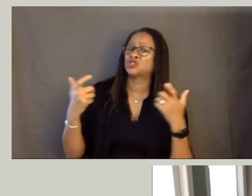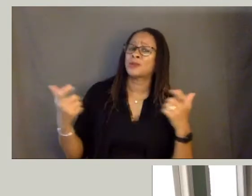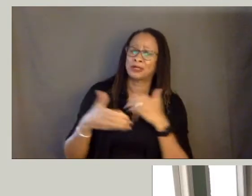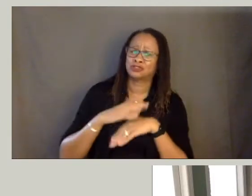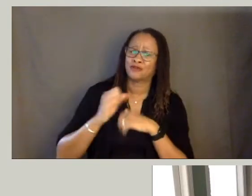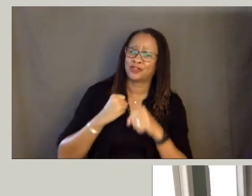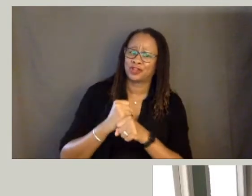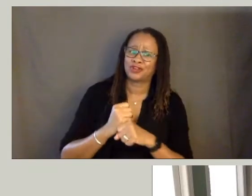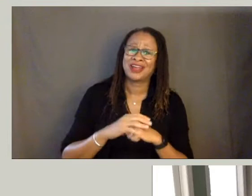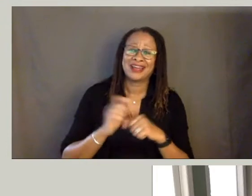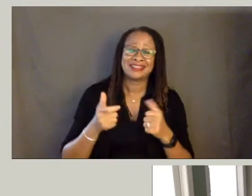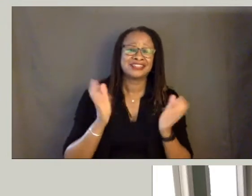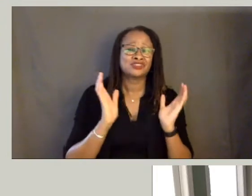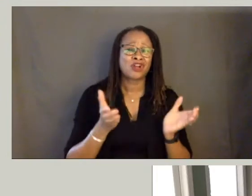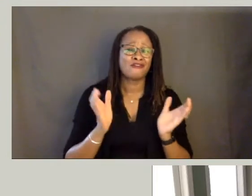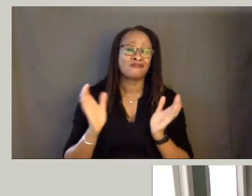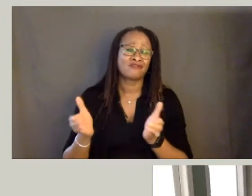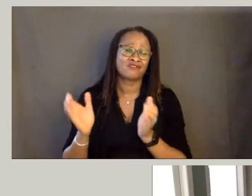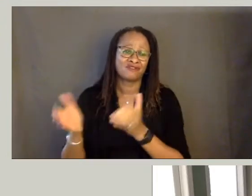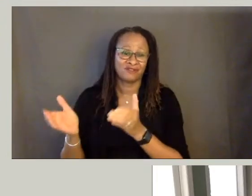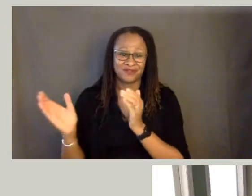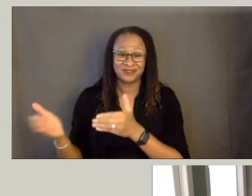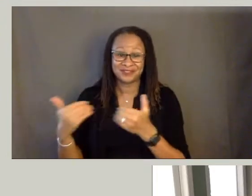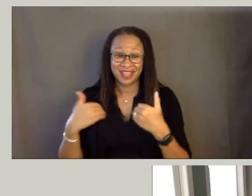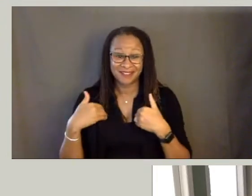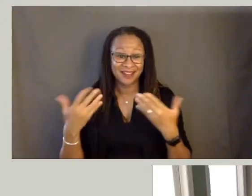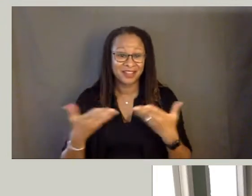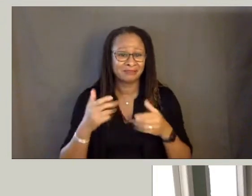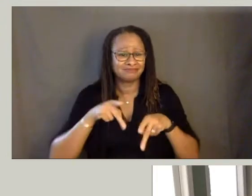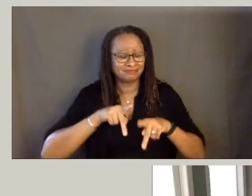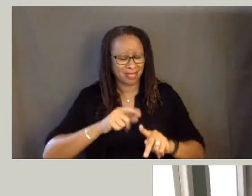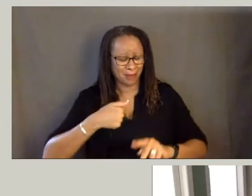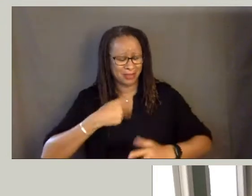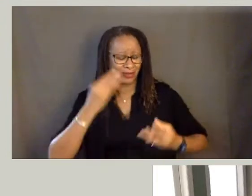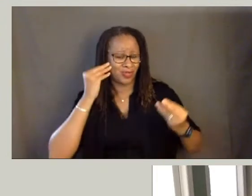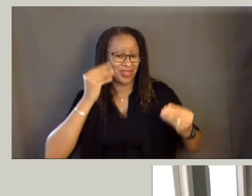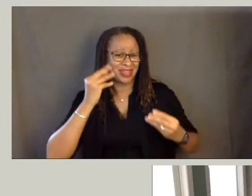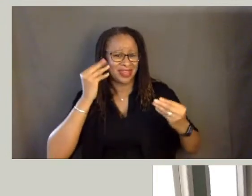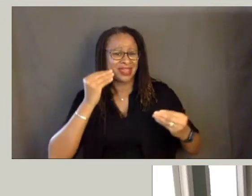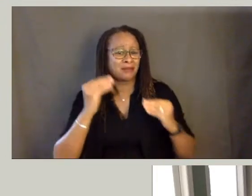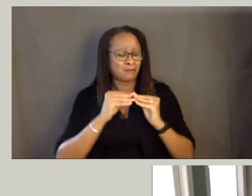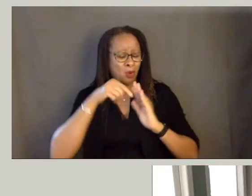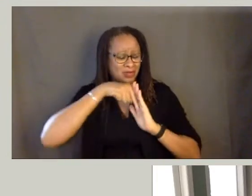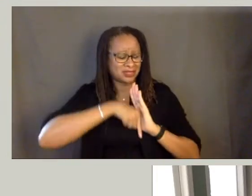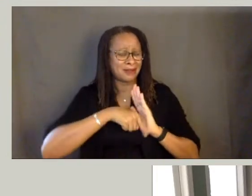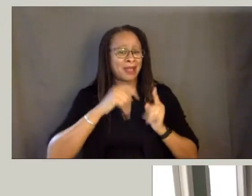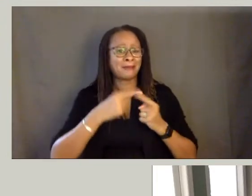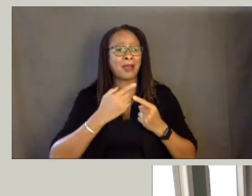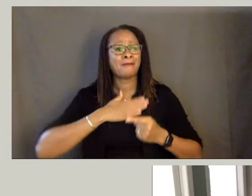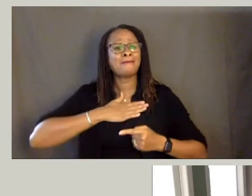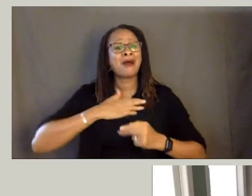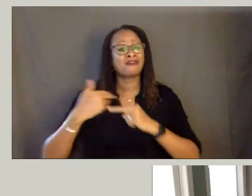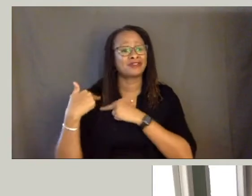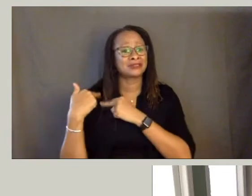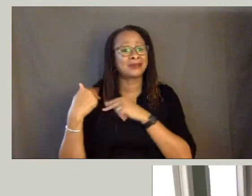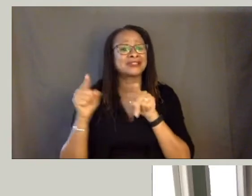and these conversations I've had here have allowed me to think more deeply about my responsibility as a filmmaker.